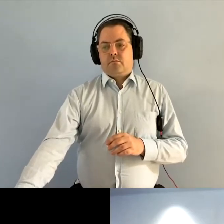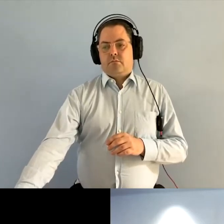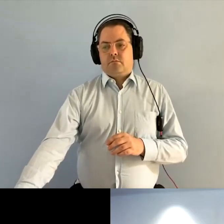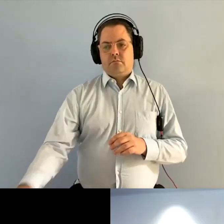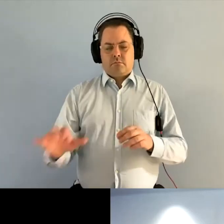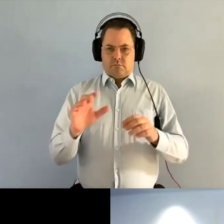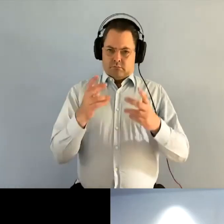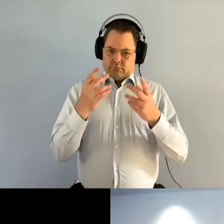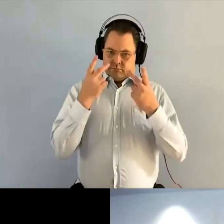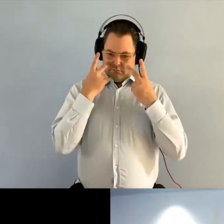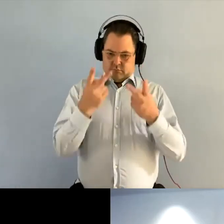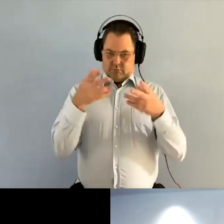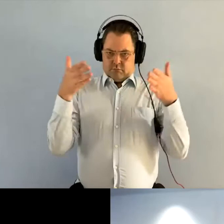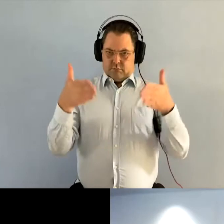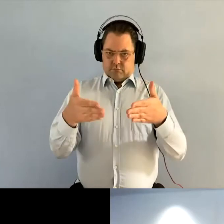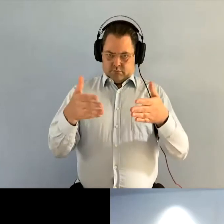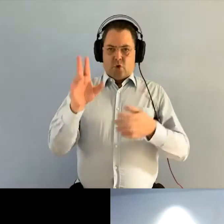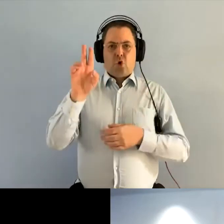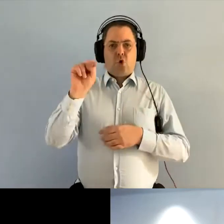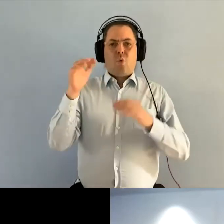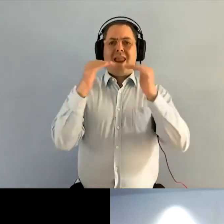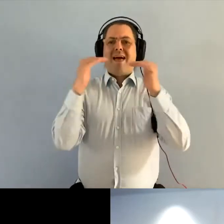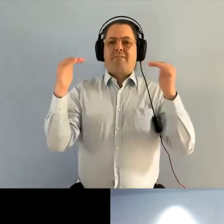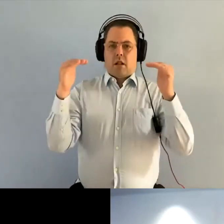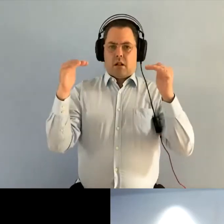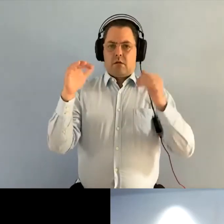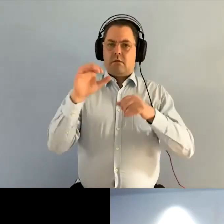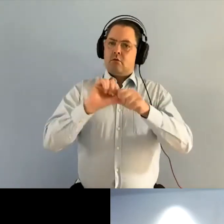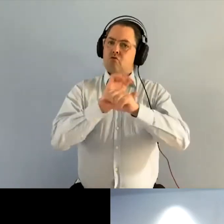first section of our content conversation which is about